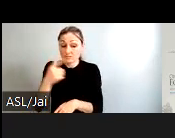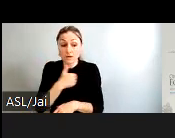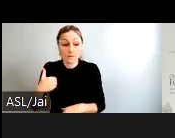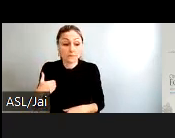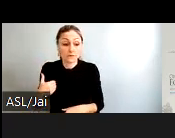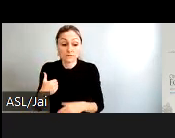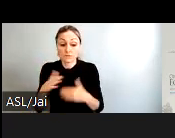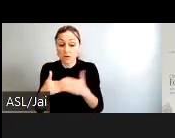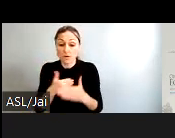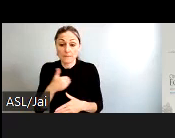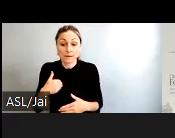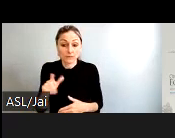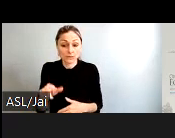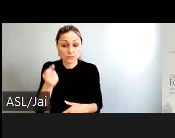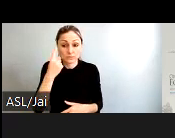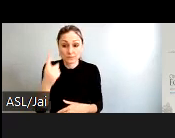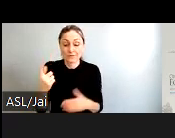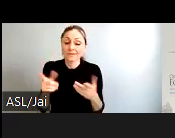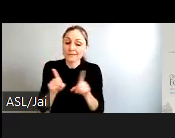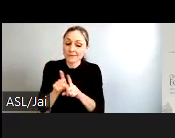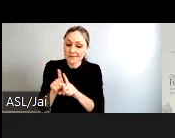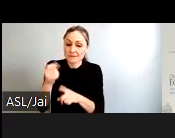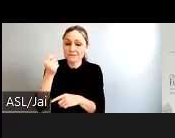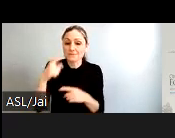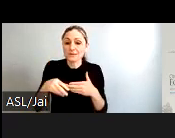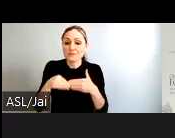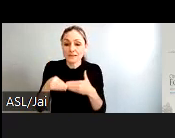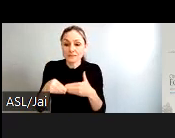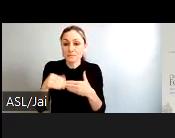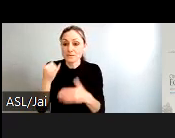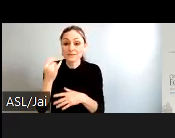Leave yourself flexible if something arises as often happens where it is not